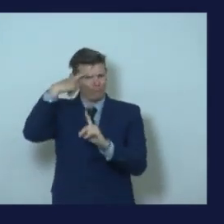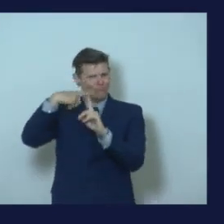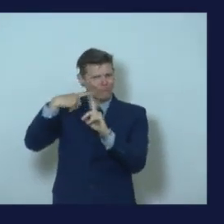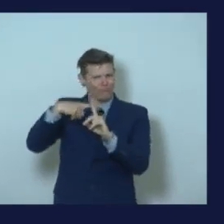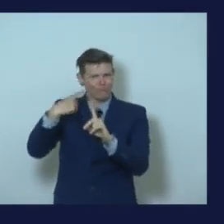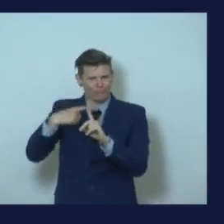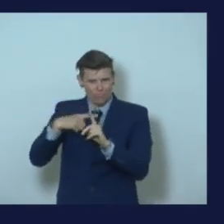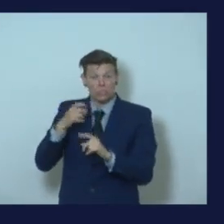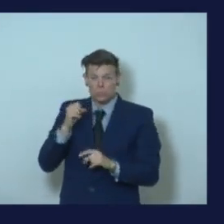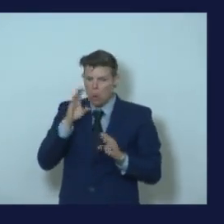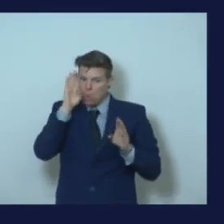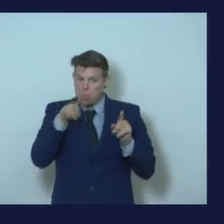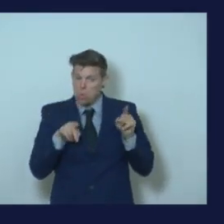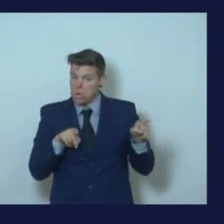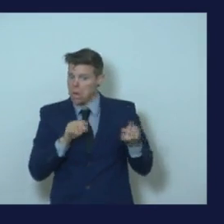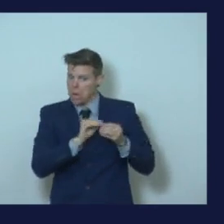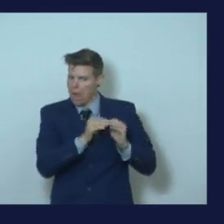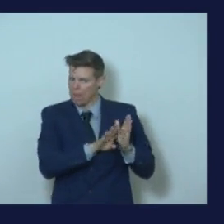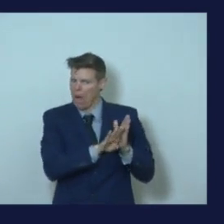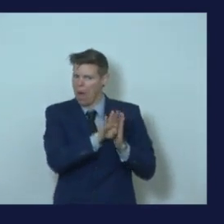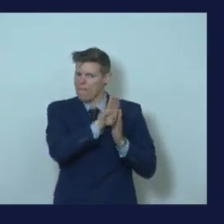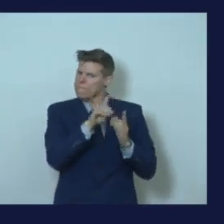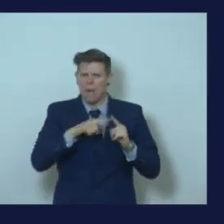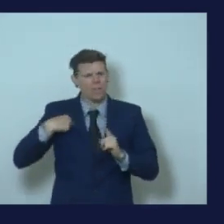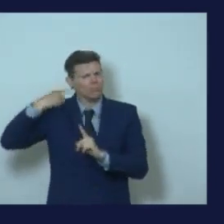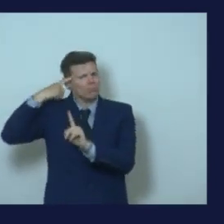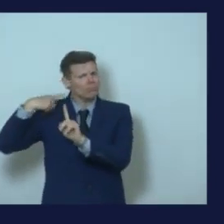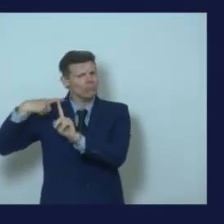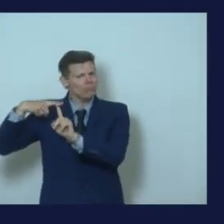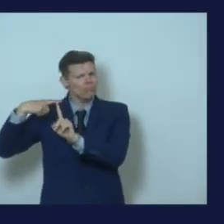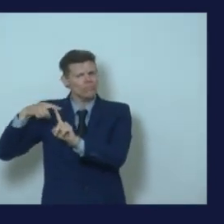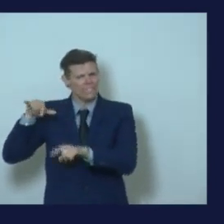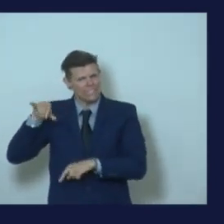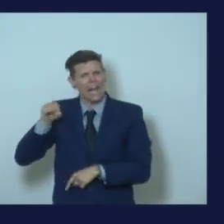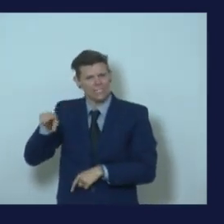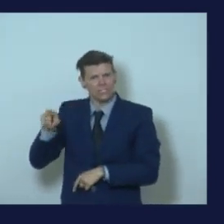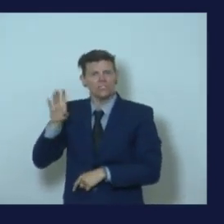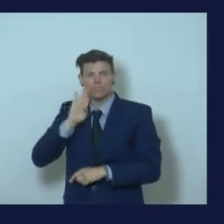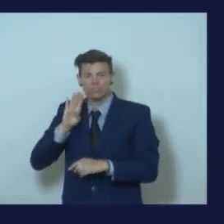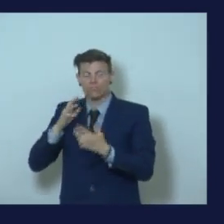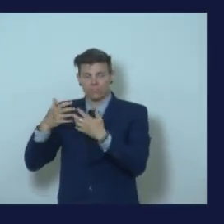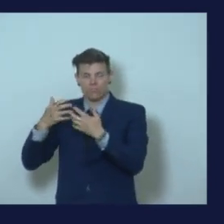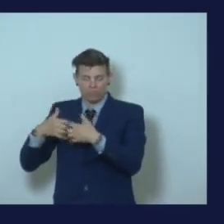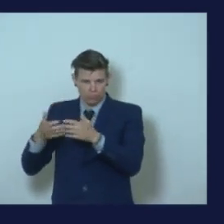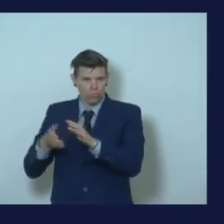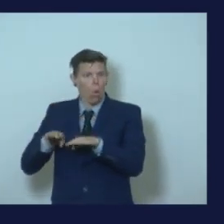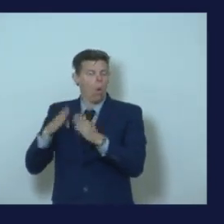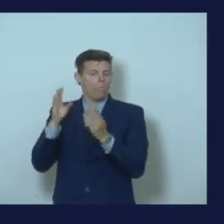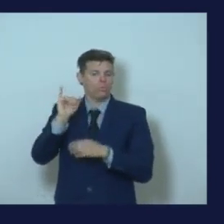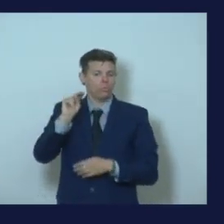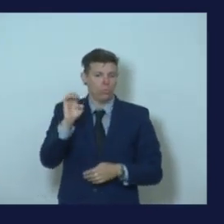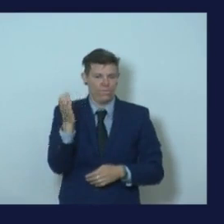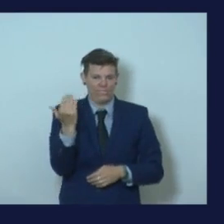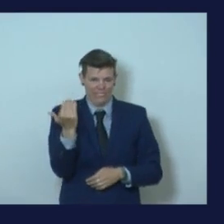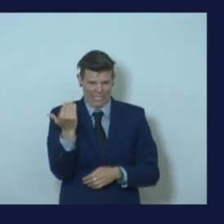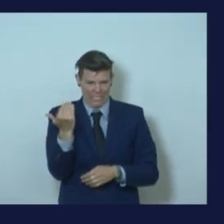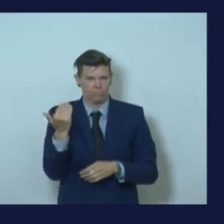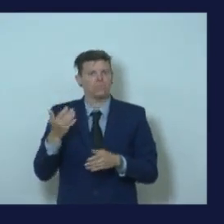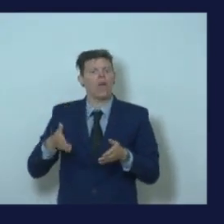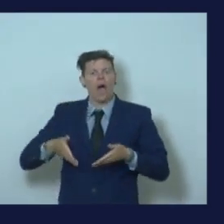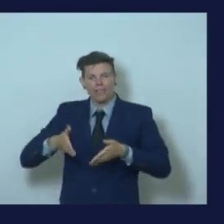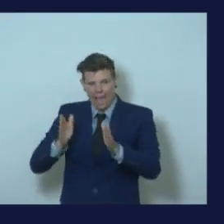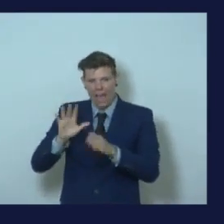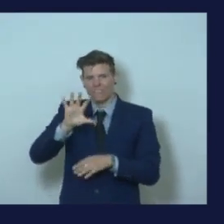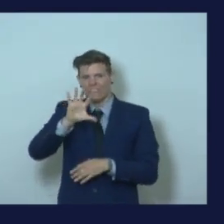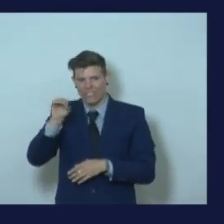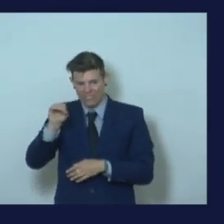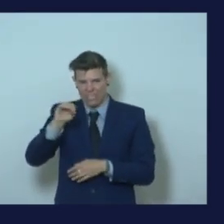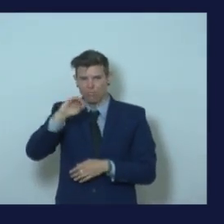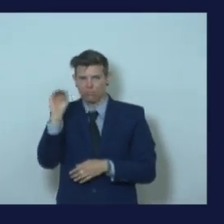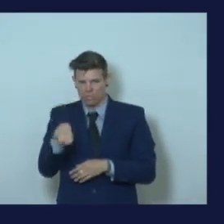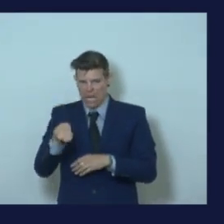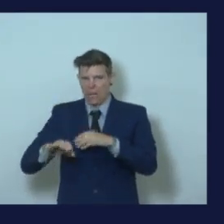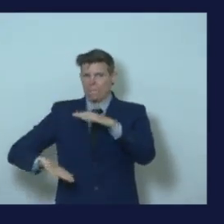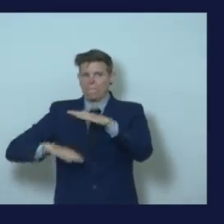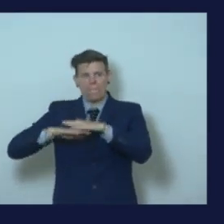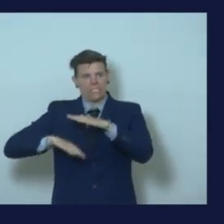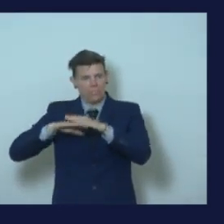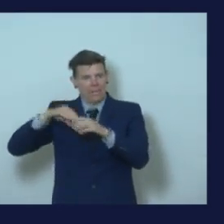SAFELY, OR I WOULDN’T MAKE THIS DECISION AND YOU KNOW, WE STILL FEEL VERY OPTIMISTIC EVEN WITH THE INCREASED NUMBER OF CASES.